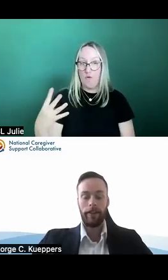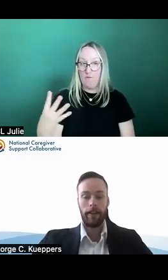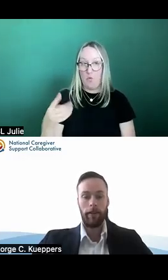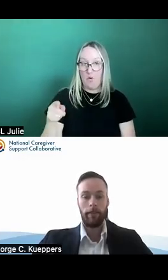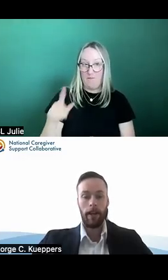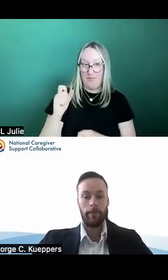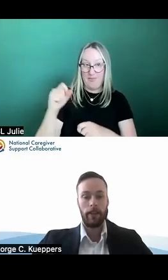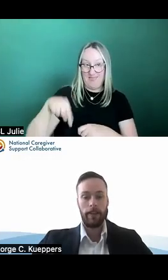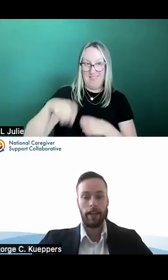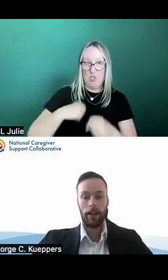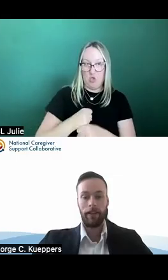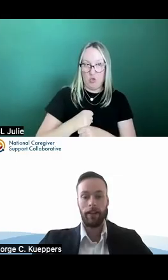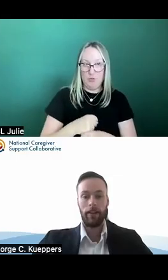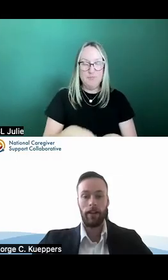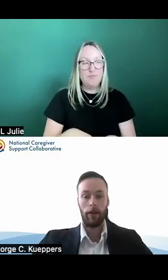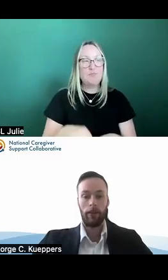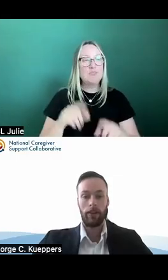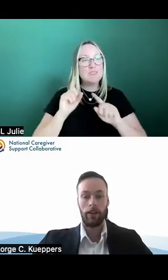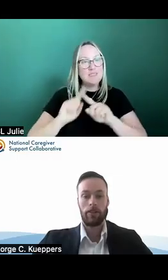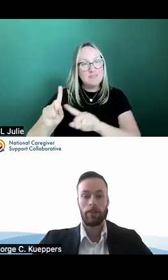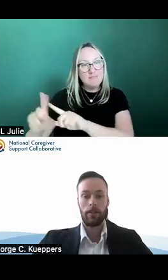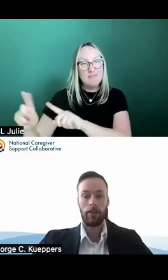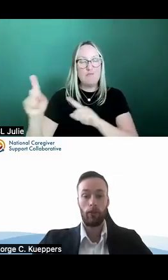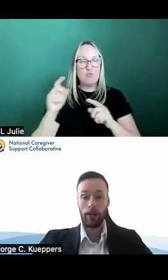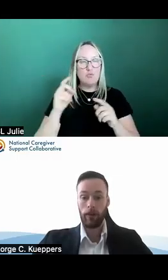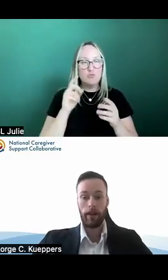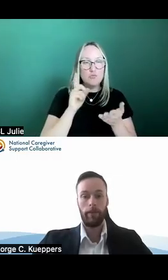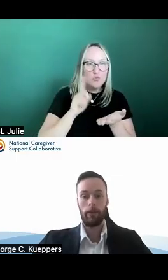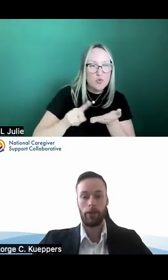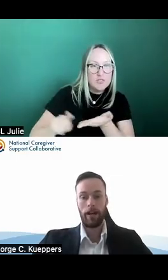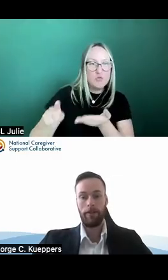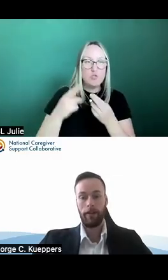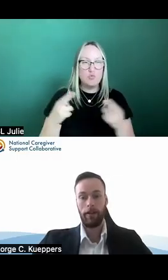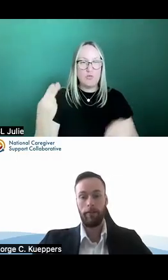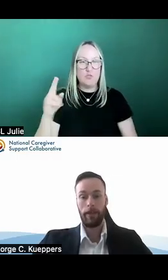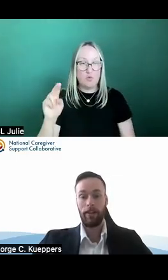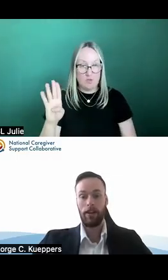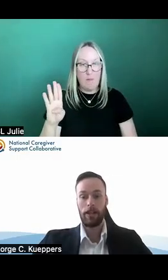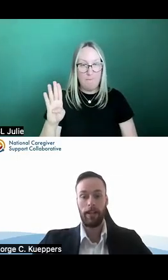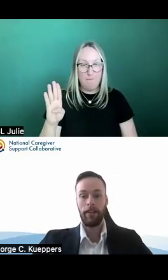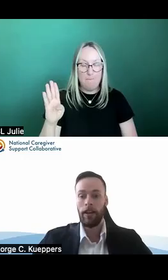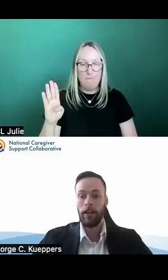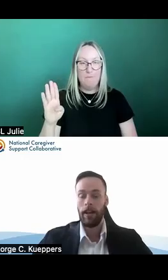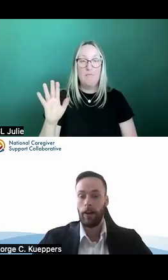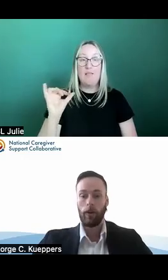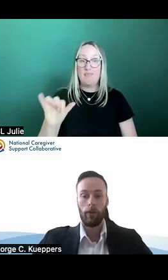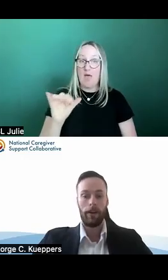as items in the Caregiving Research Resource Hub which we're aiming to begin launching in Quarter 1